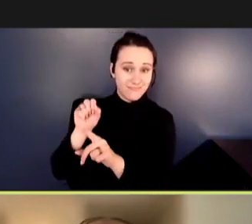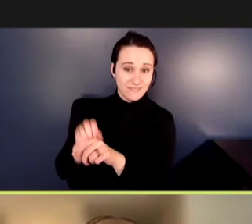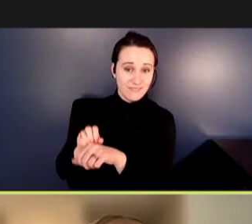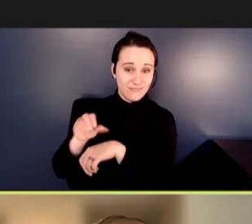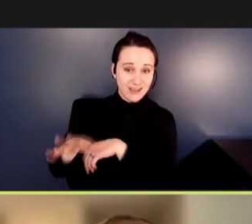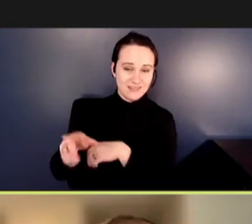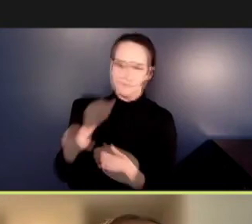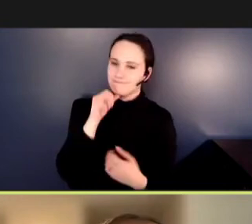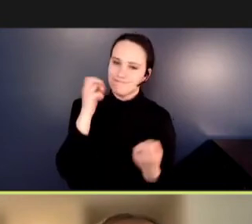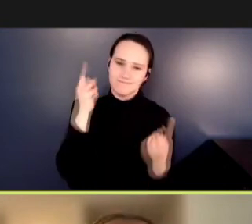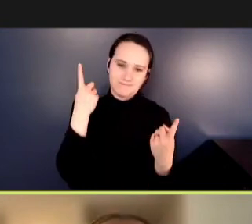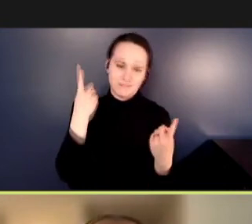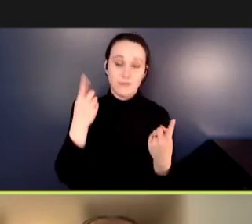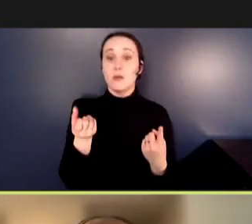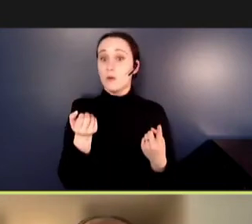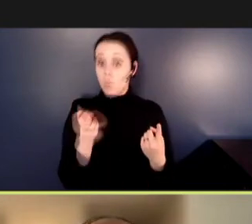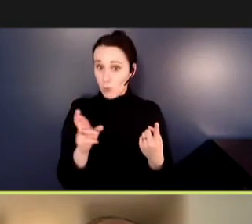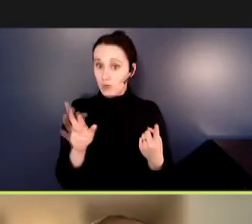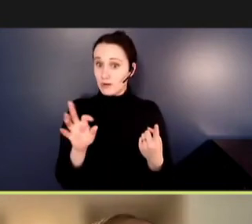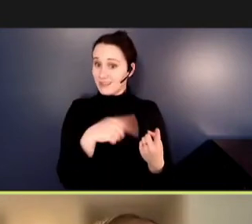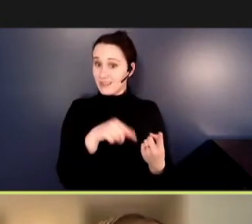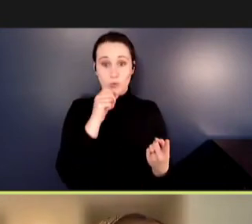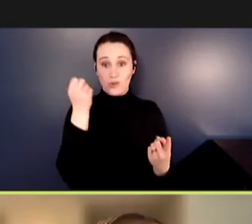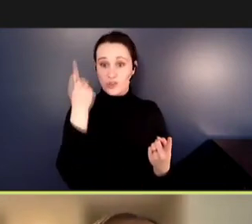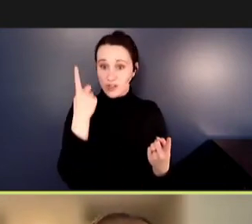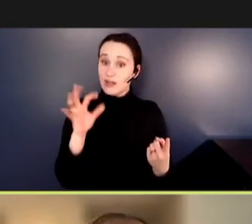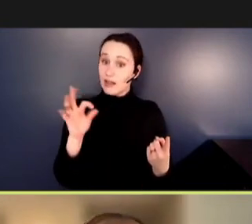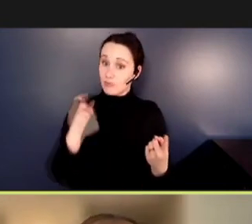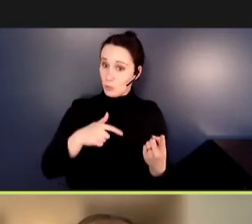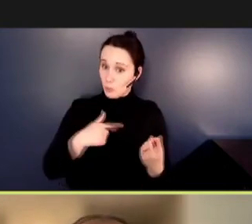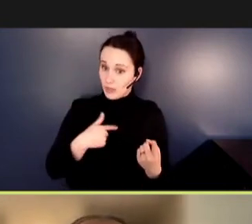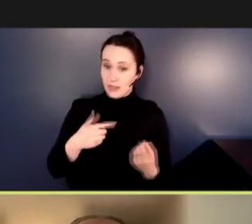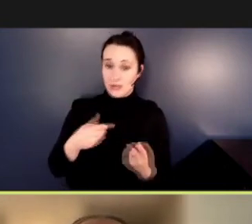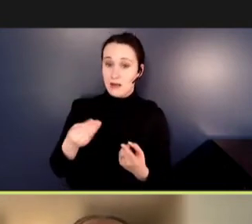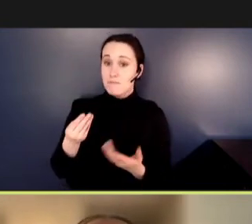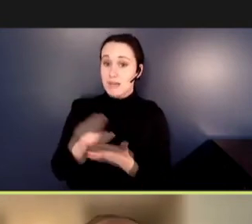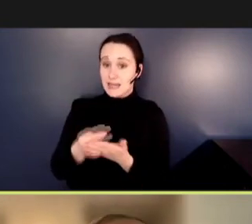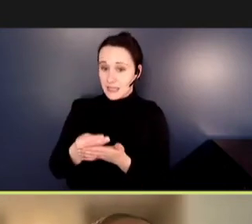that spending money on vaccines not only saves us money in the long run, but it saves us money in